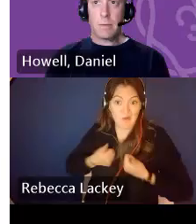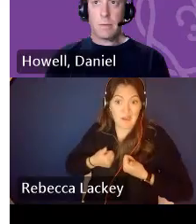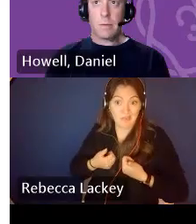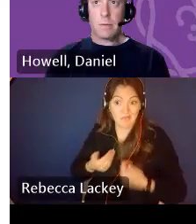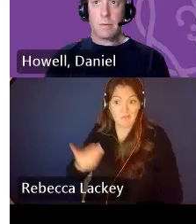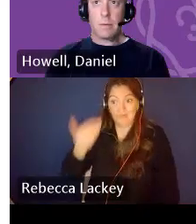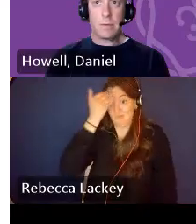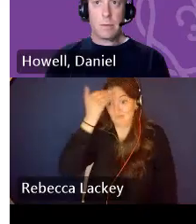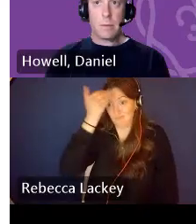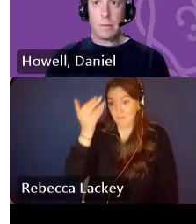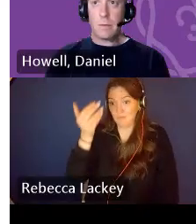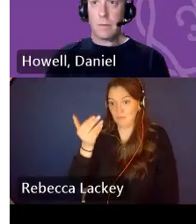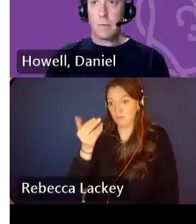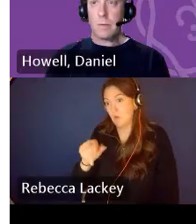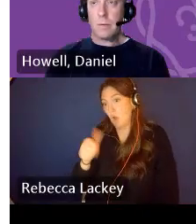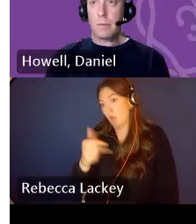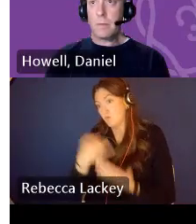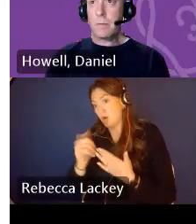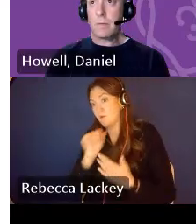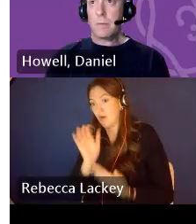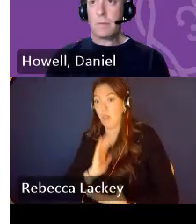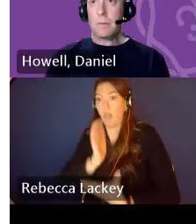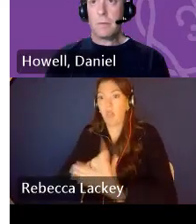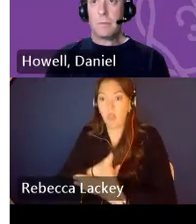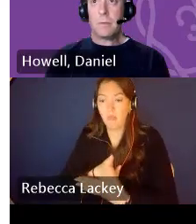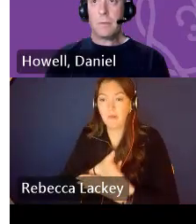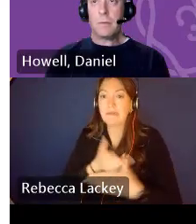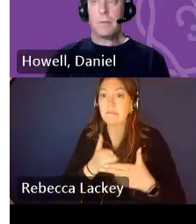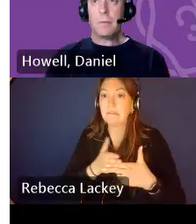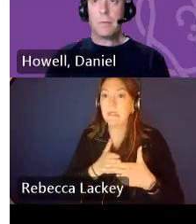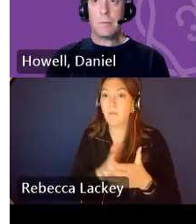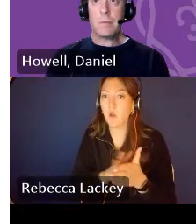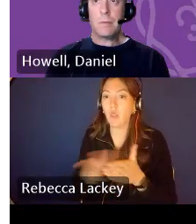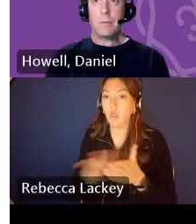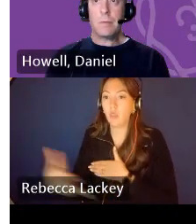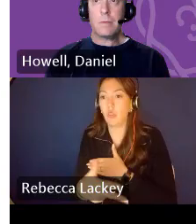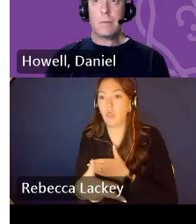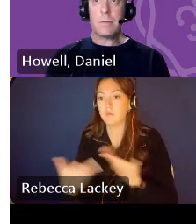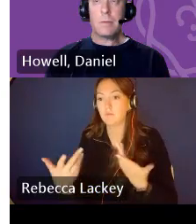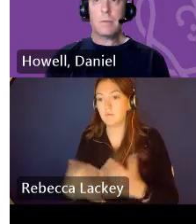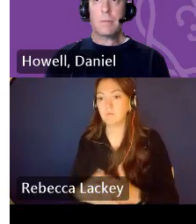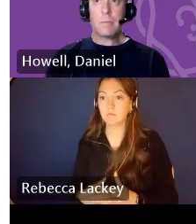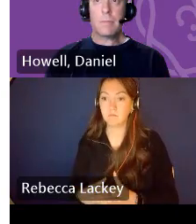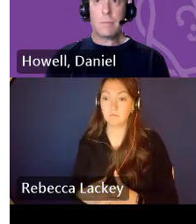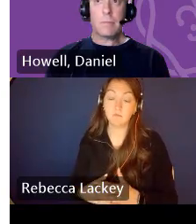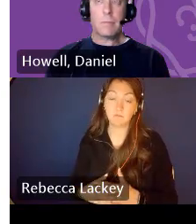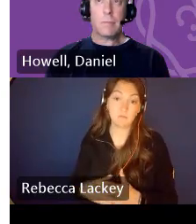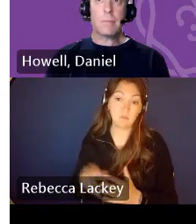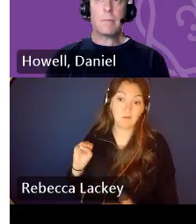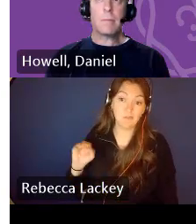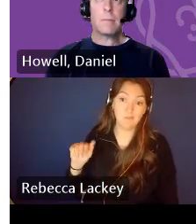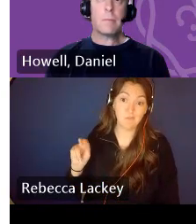that other projects won't disrupt the temporary flow of traffic that is Manchester Road sidewalk